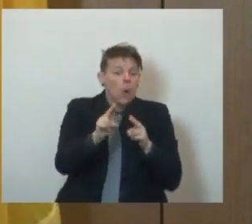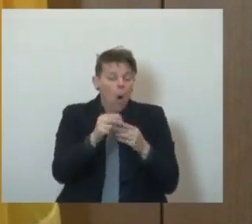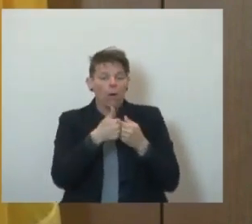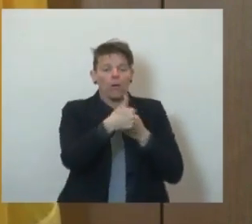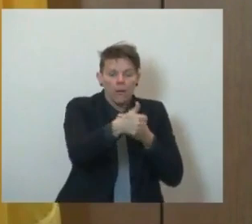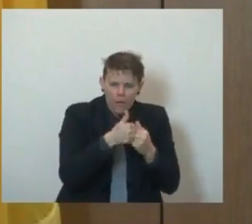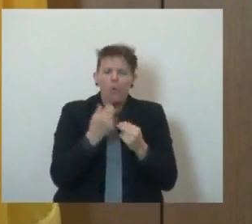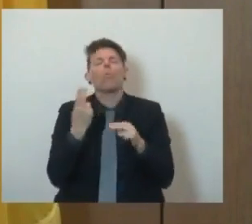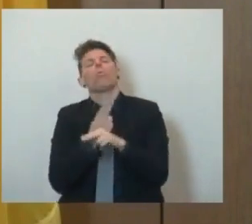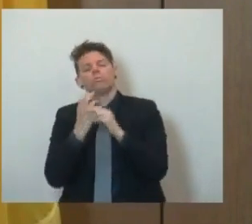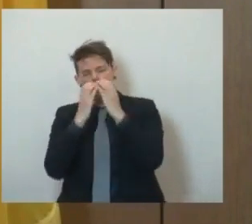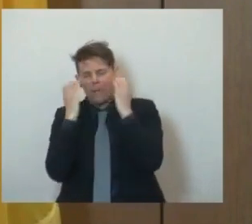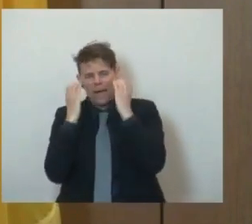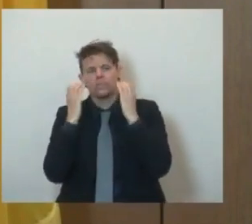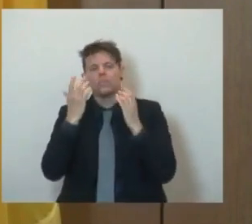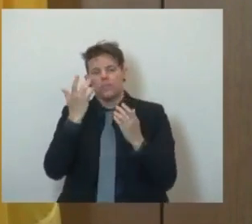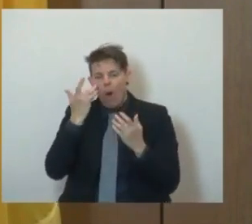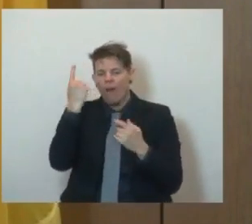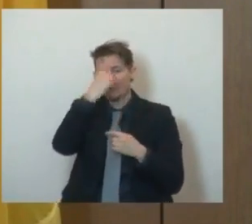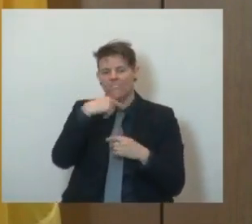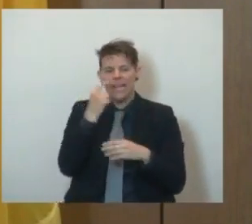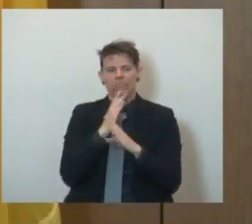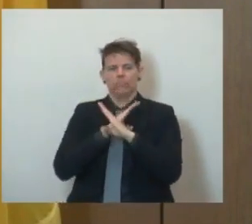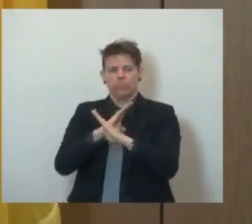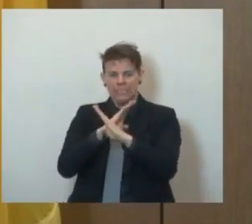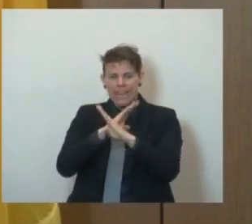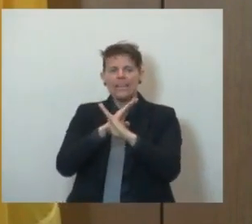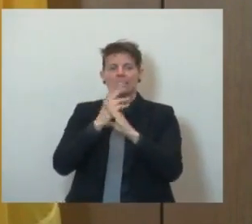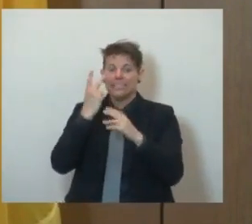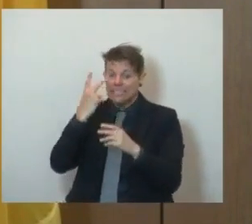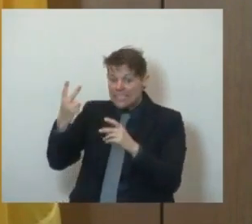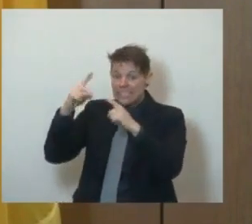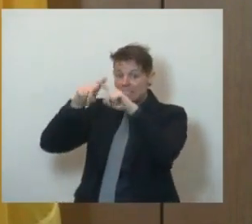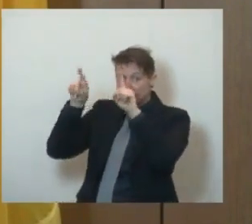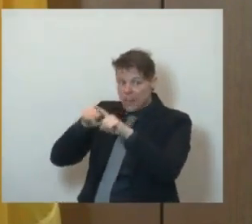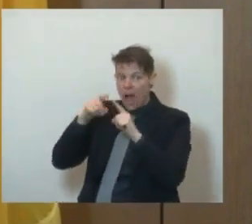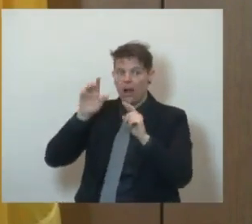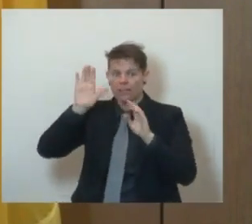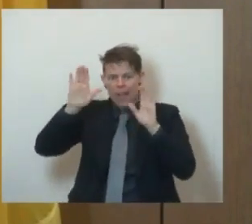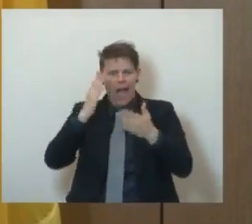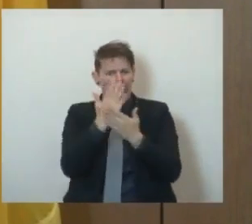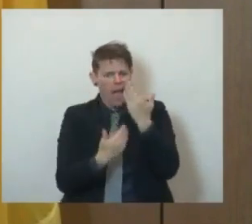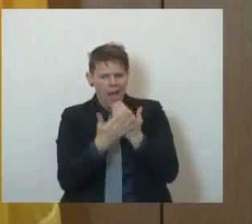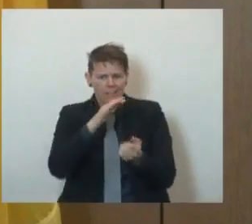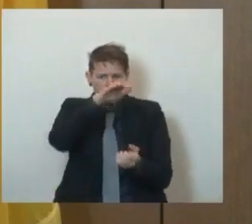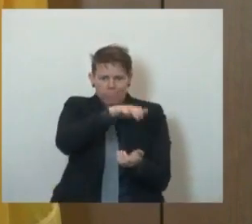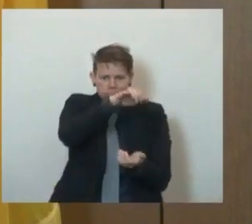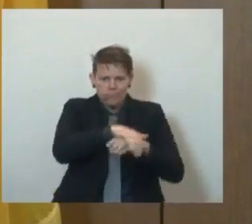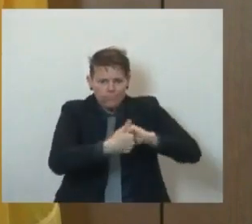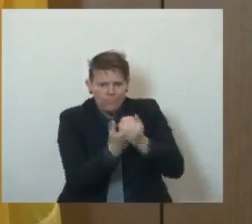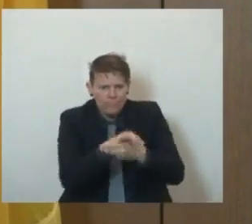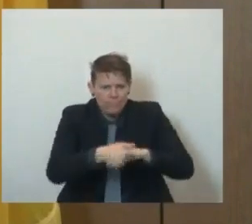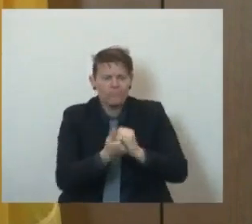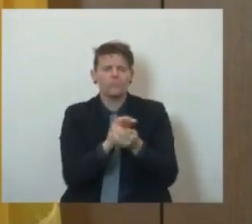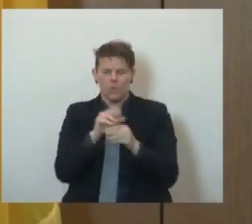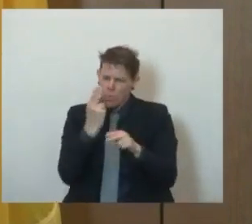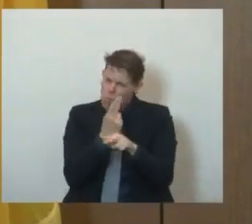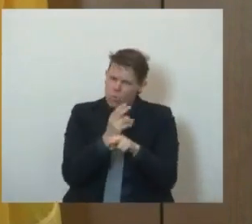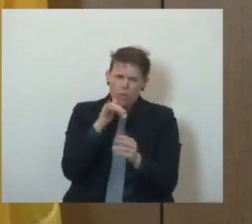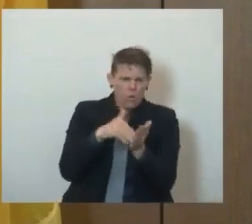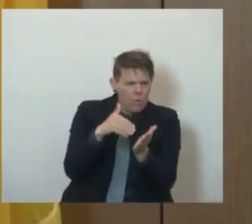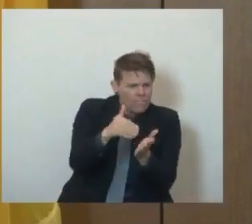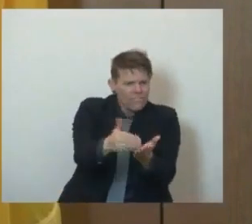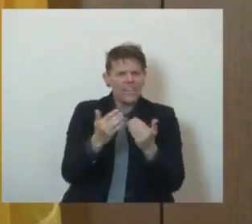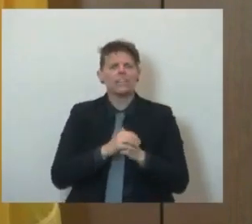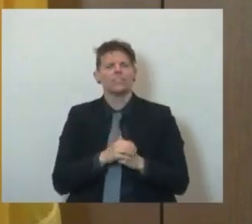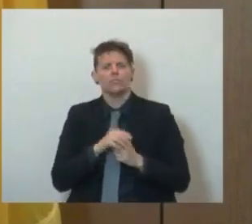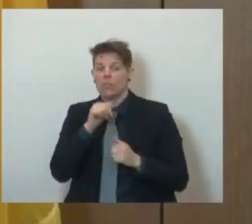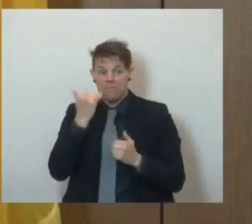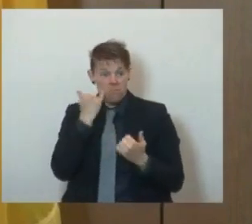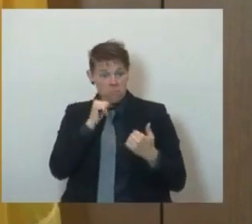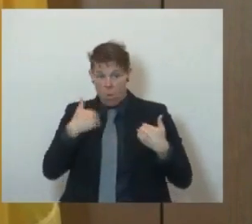BUT I WANT YOU WEARING A FACE COVERING AND I WANT EVERYBODY IN THE WORKPLACE WEARING A FACE COVERING ONLY ONCE SIGNS AND SANITATION.